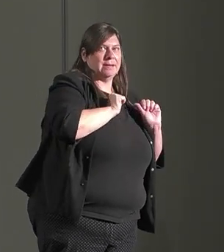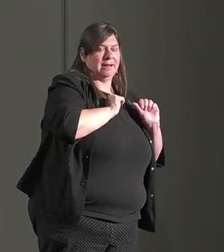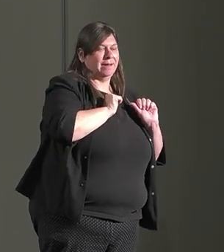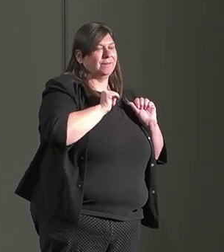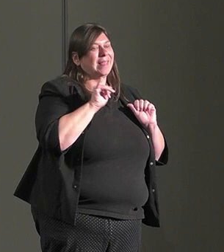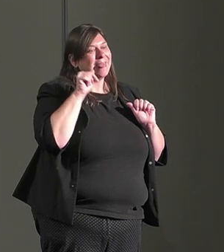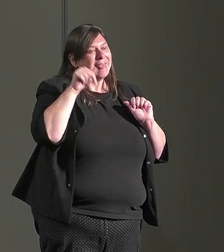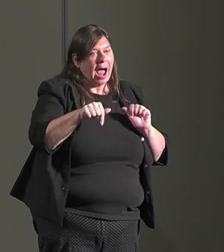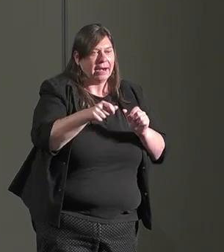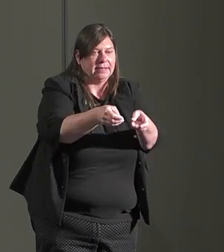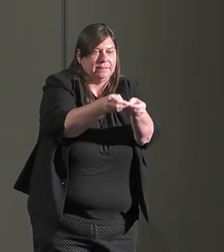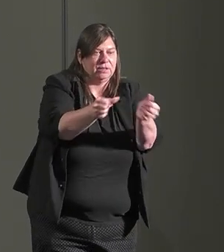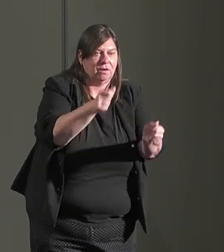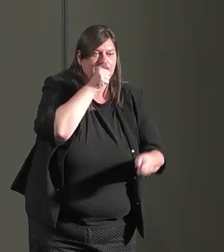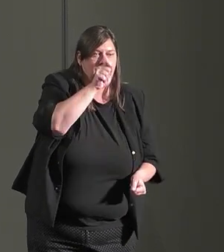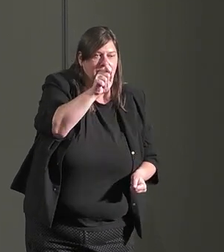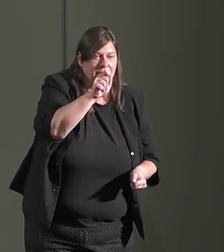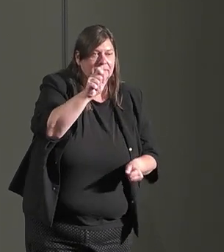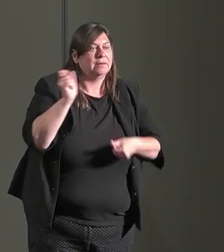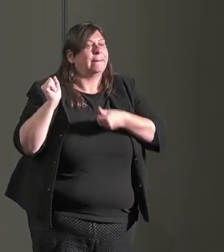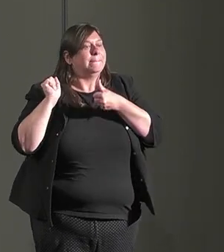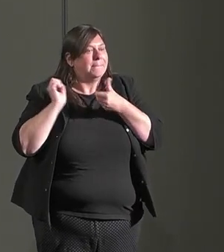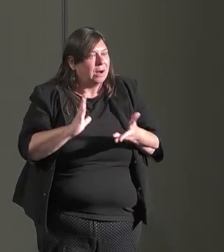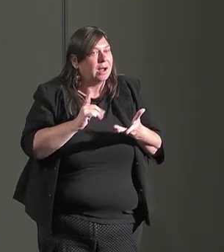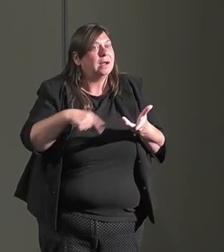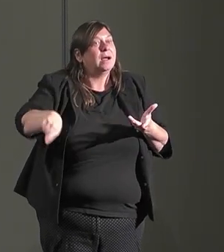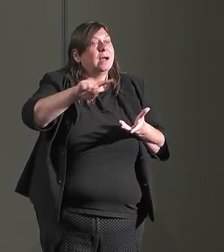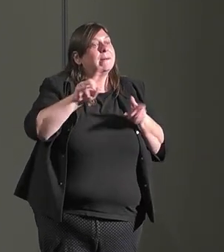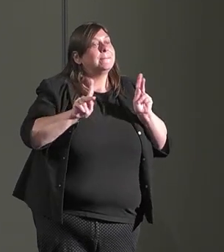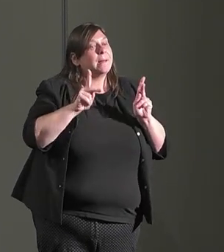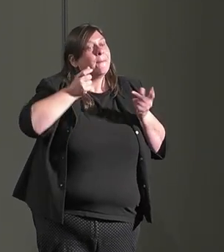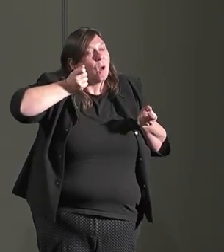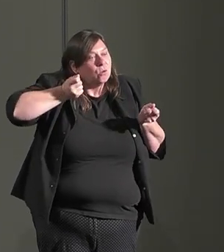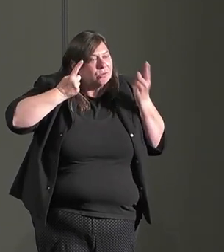solved to bring to the market the ability for people to understand what is happening